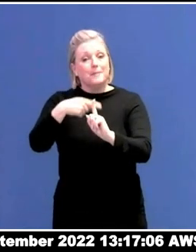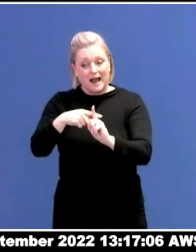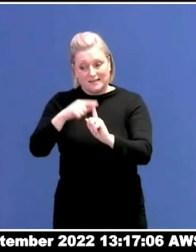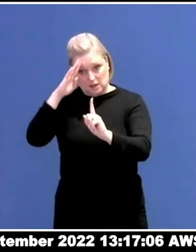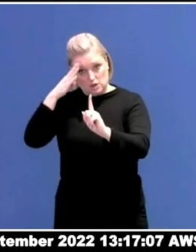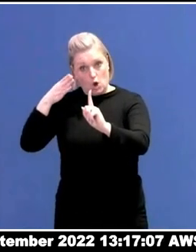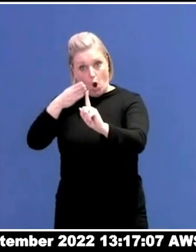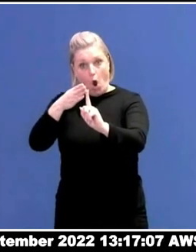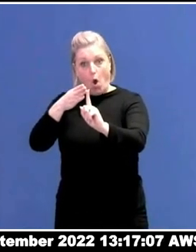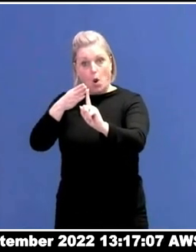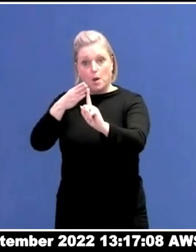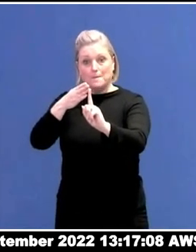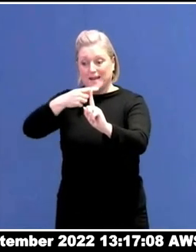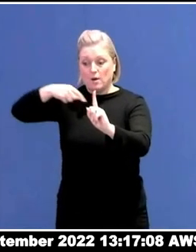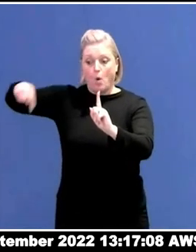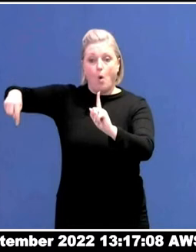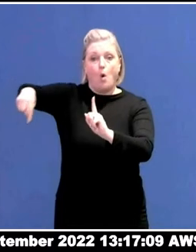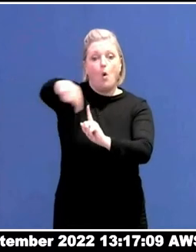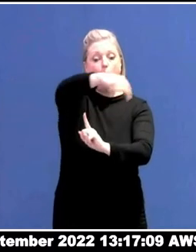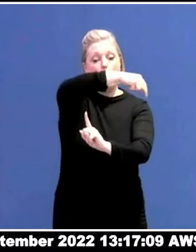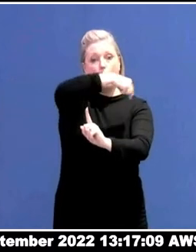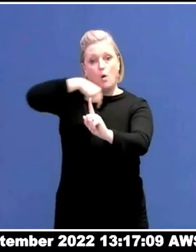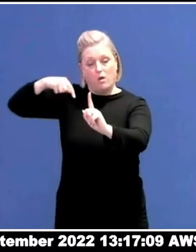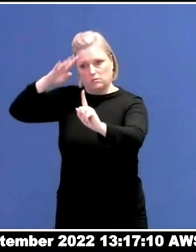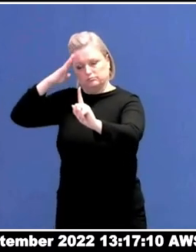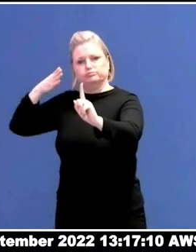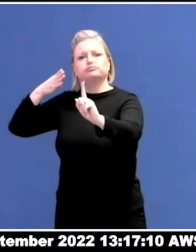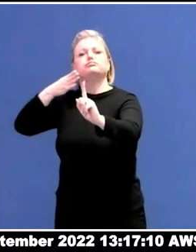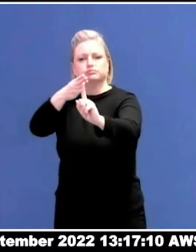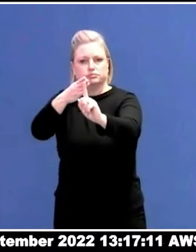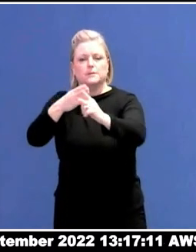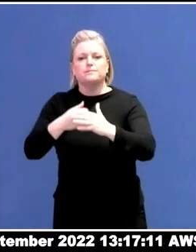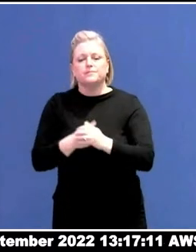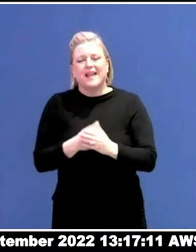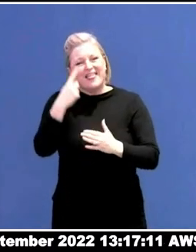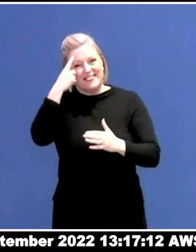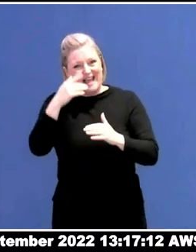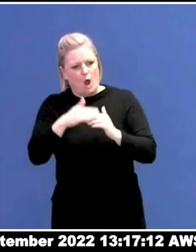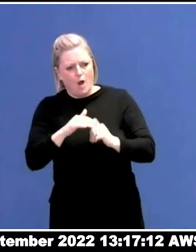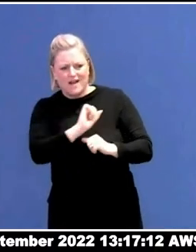the lives of their charges, the people that are within the prisons. At the moment, we don't measure any of that.